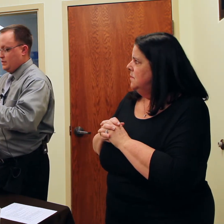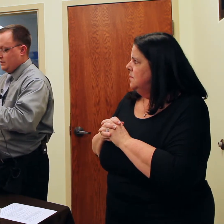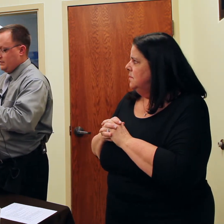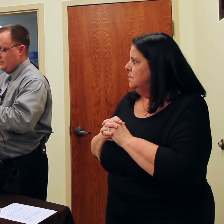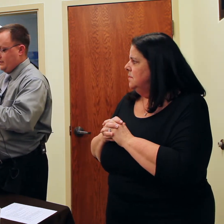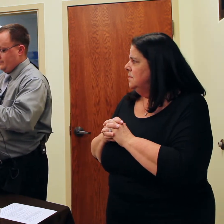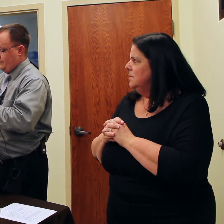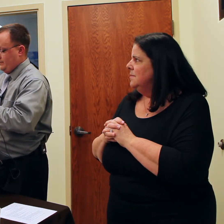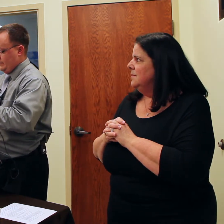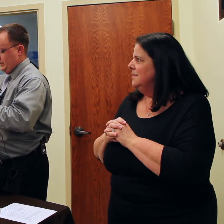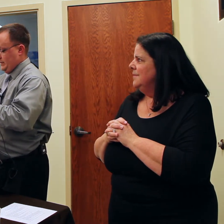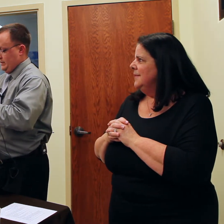[Voiceover] Don't do it.